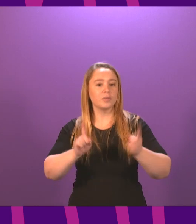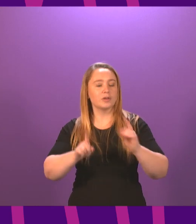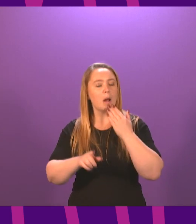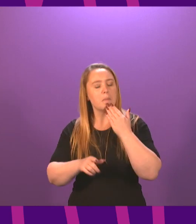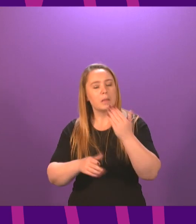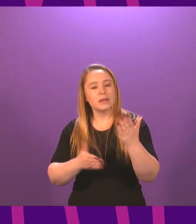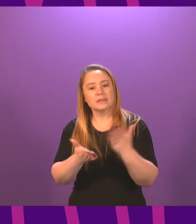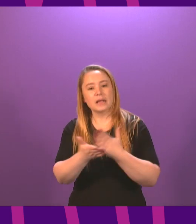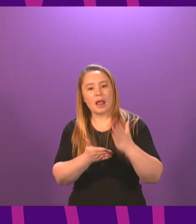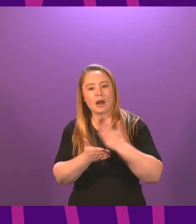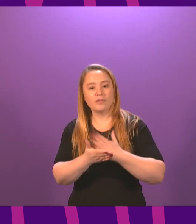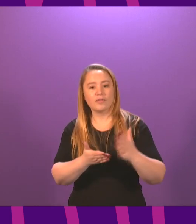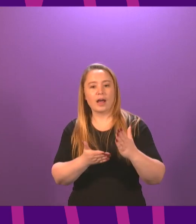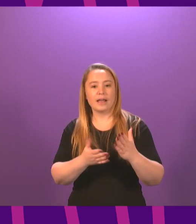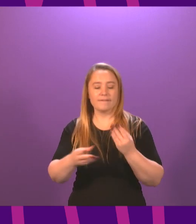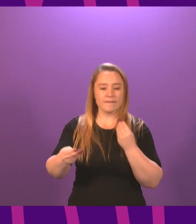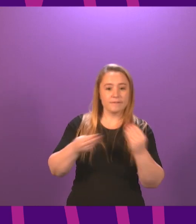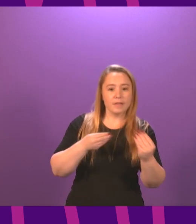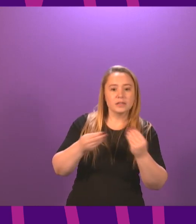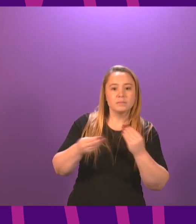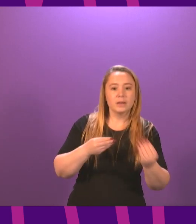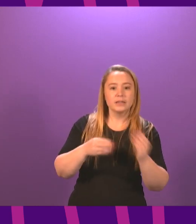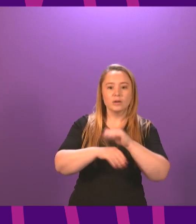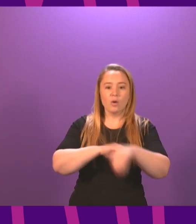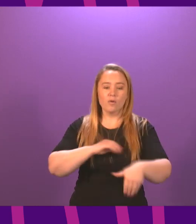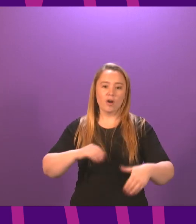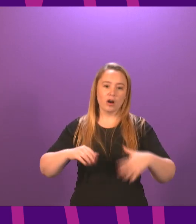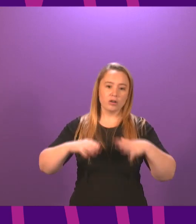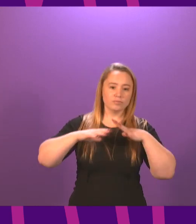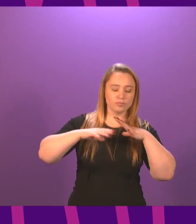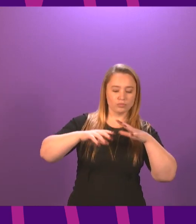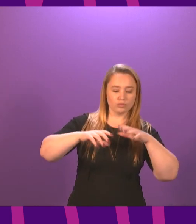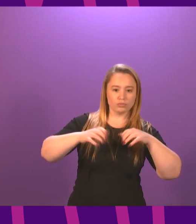consideration has been given to flexibility around the dates of relaxed restrictions for